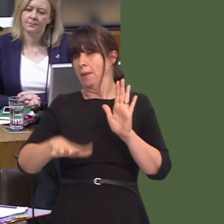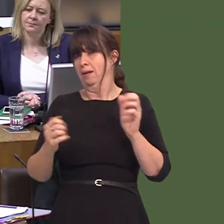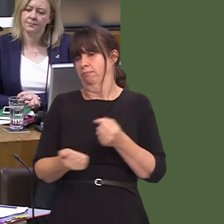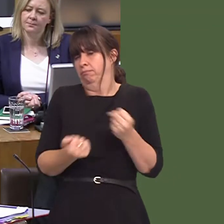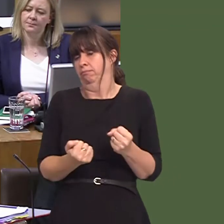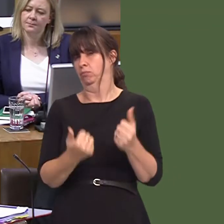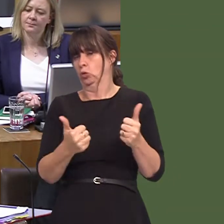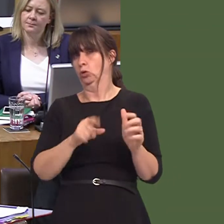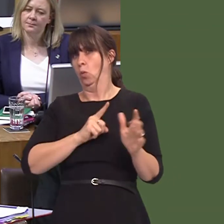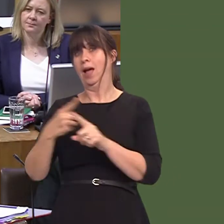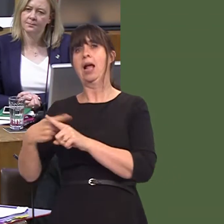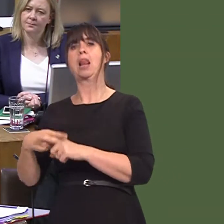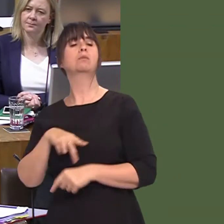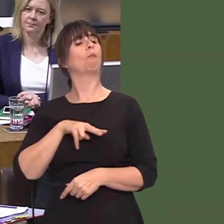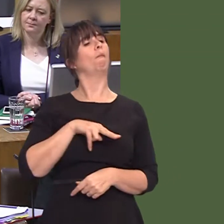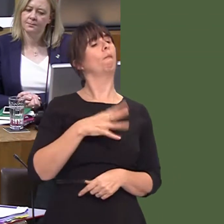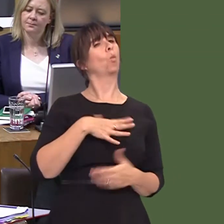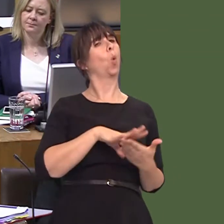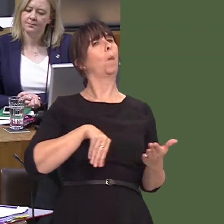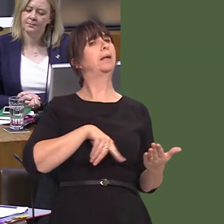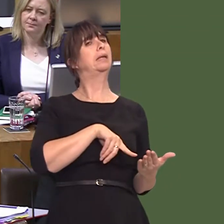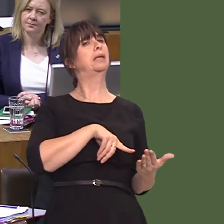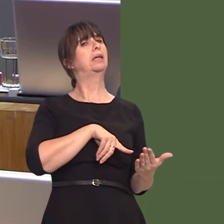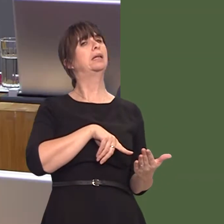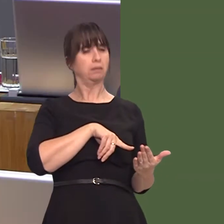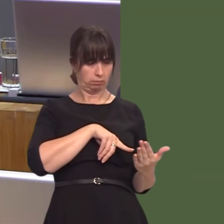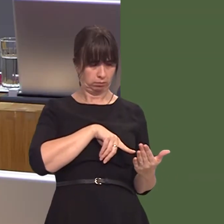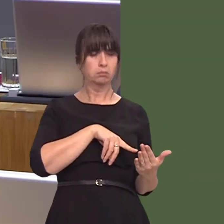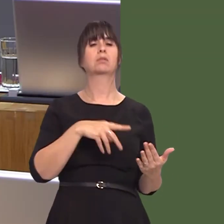because England is now looking to copy us; weíve clearly demonstrated our determination